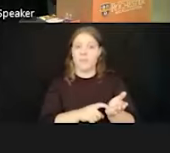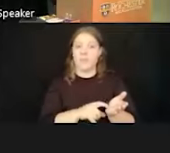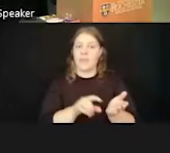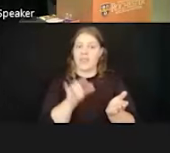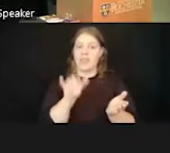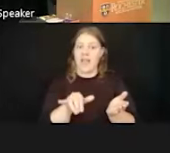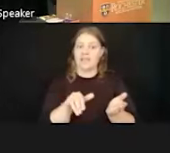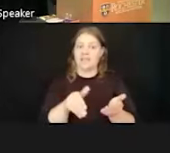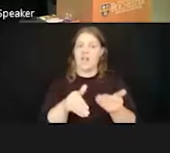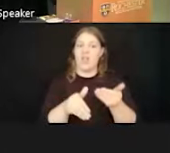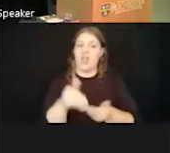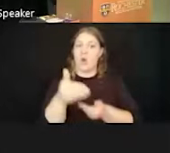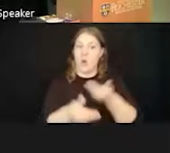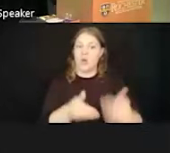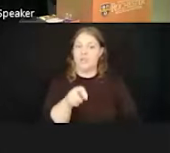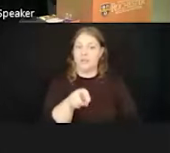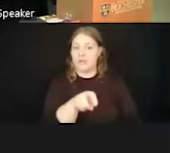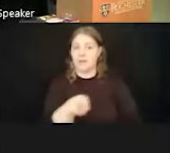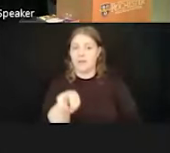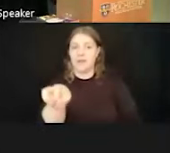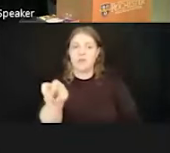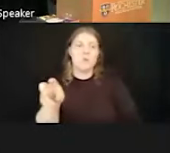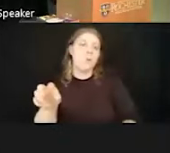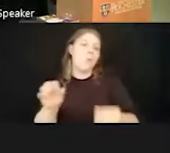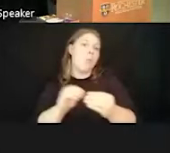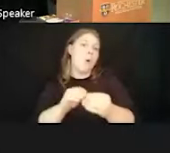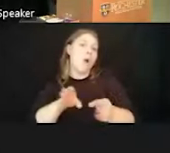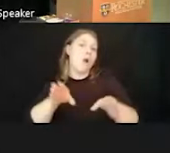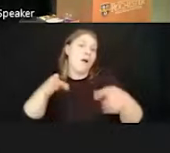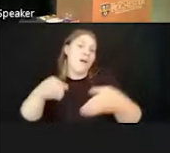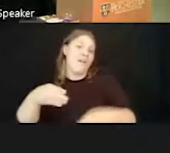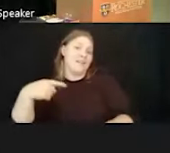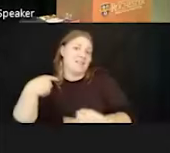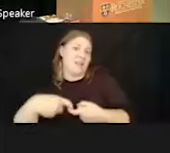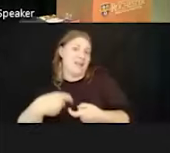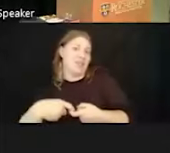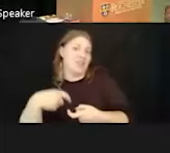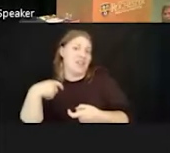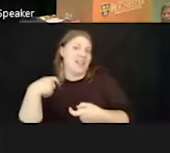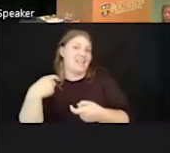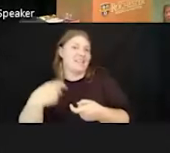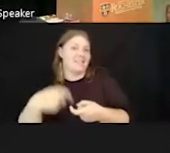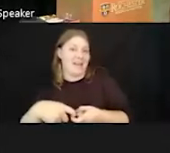way the path is going more like towards Spanish and Spanish-speaking countries as opposed to the